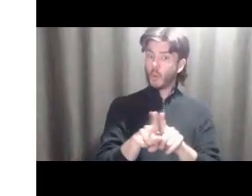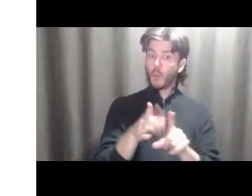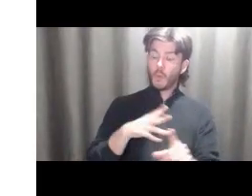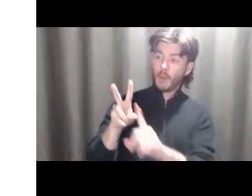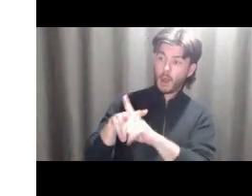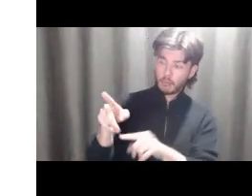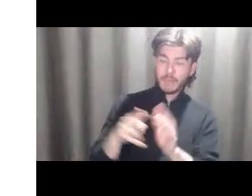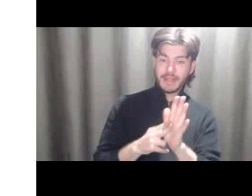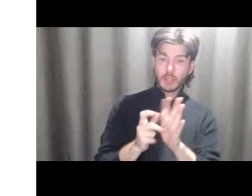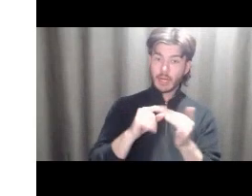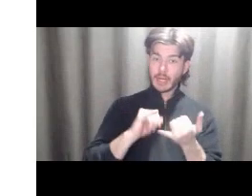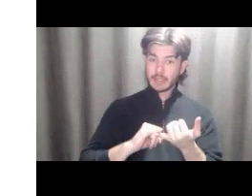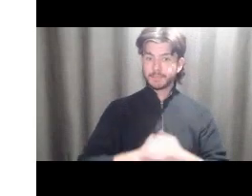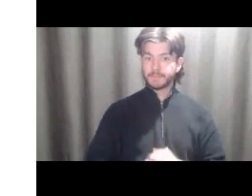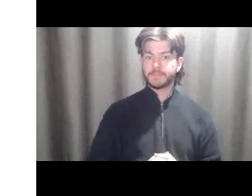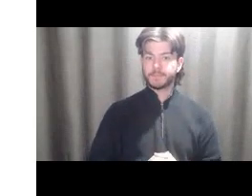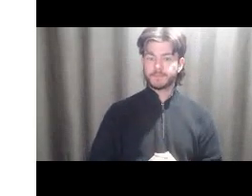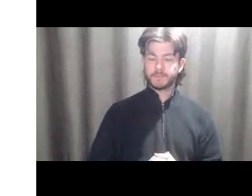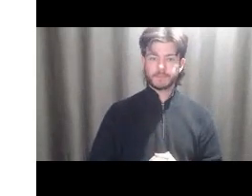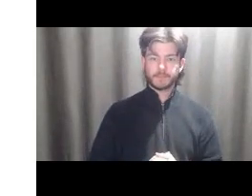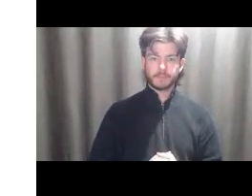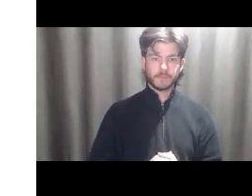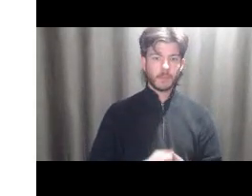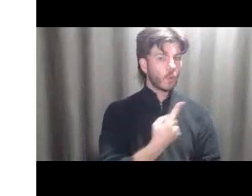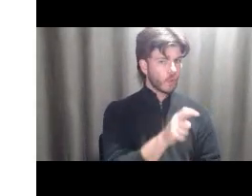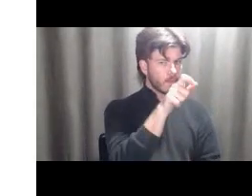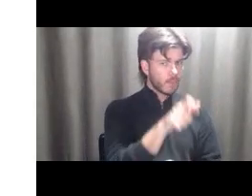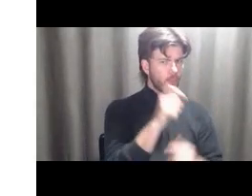If a person is thinking about applying, their local area